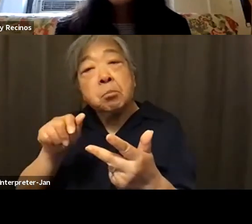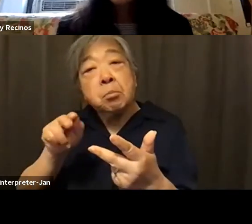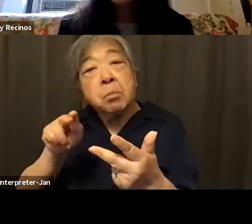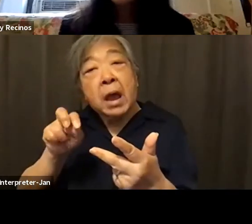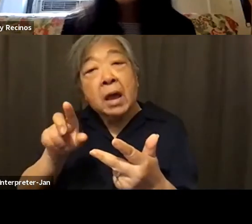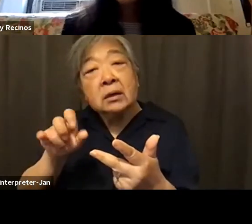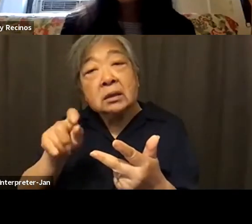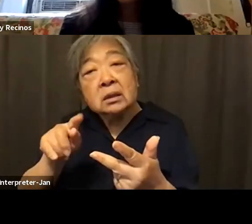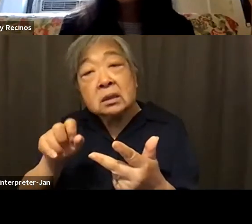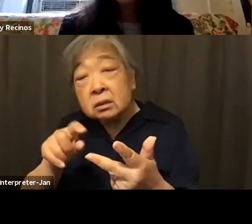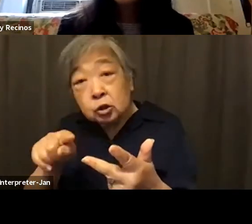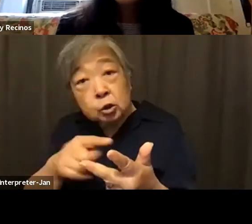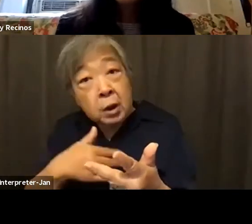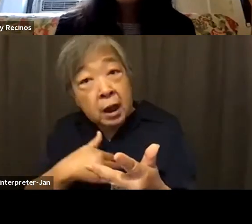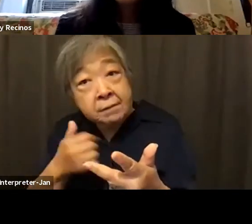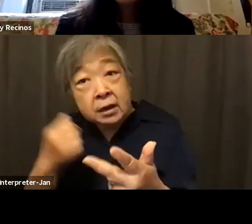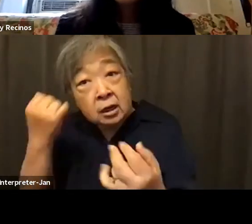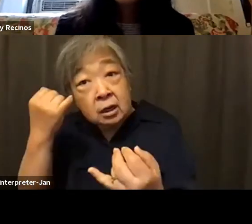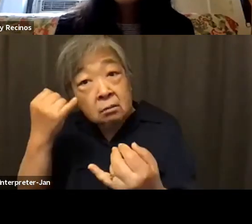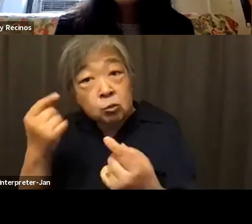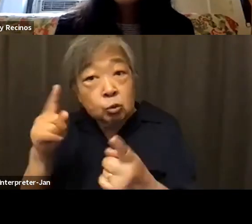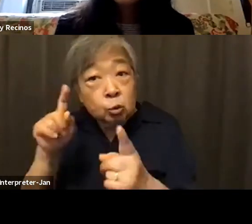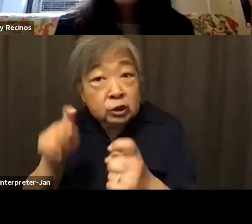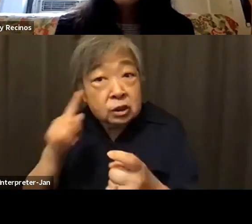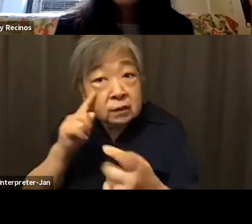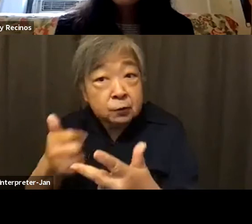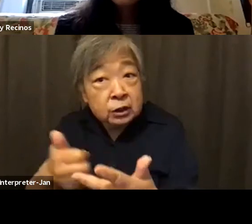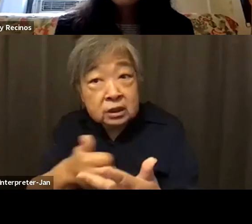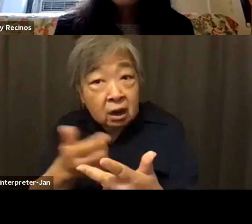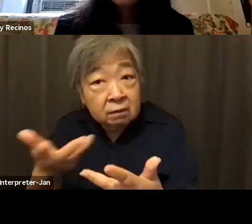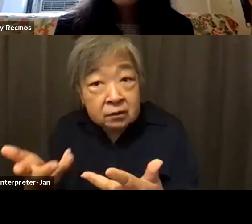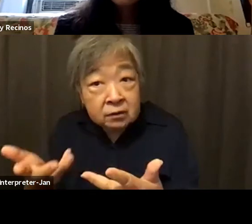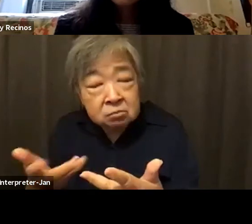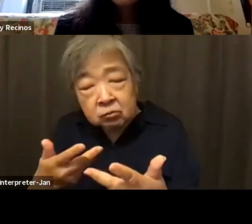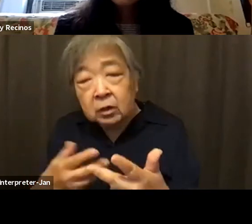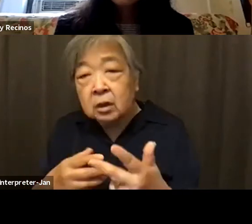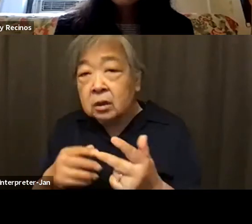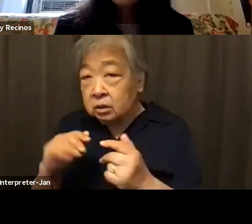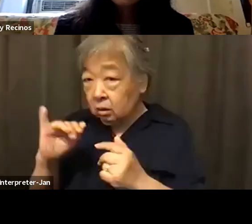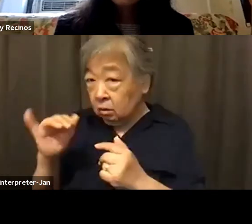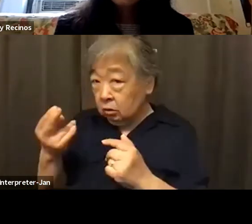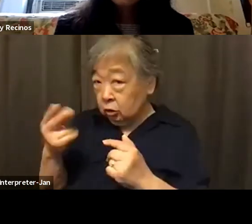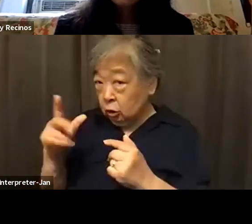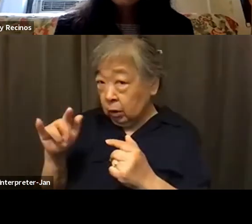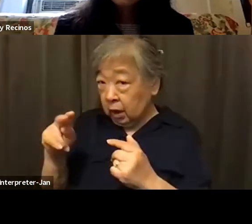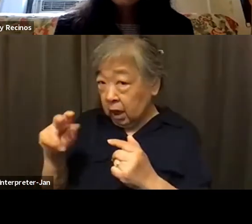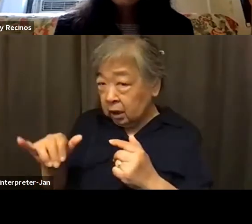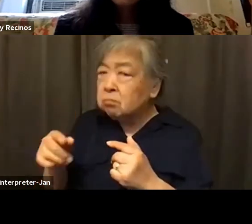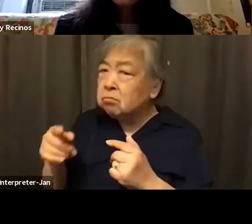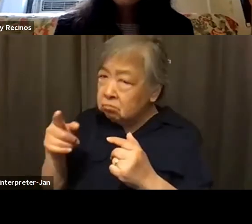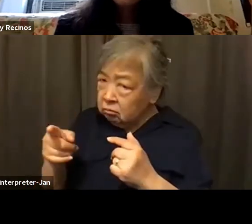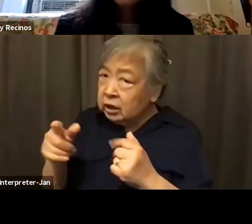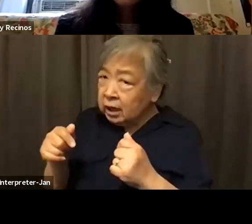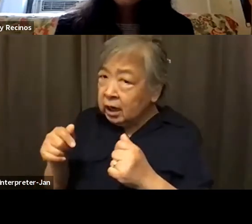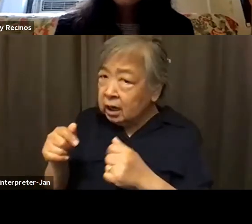Definitely welcome those and Johileny you're also welcome to share anything from your experiences